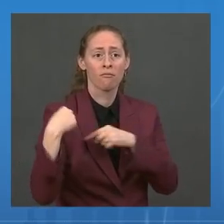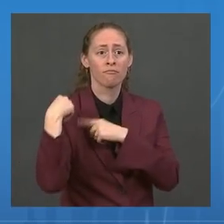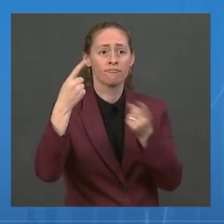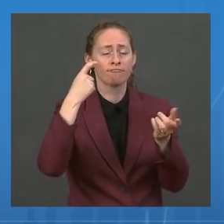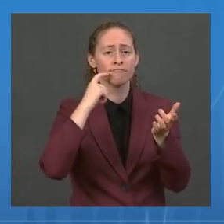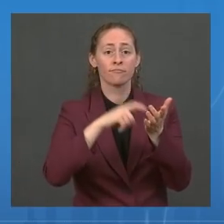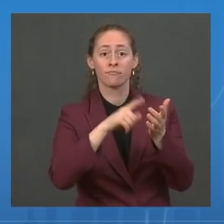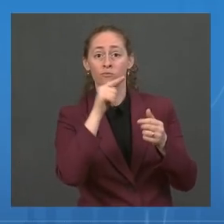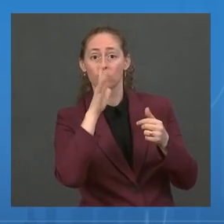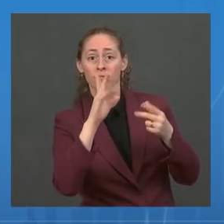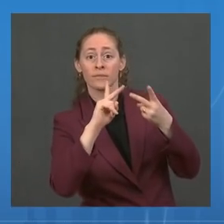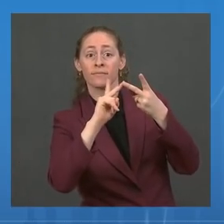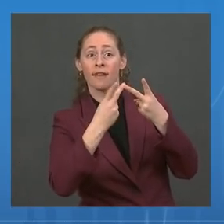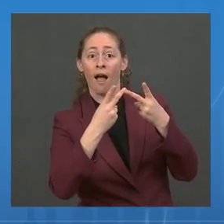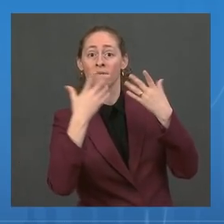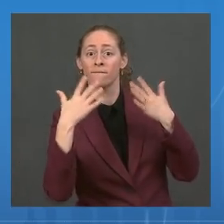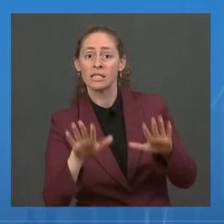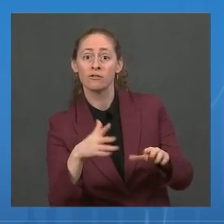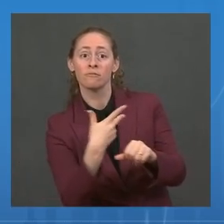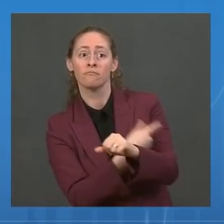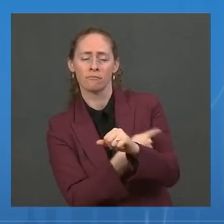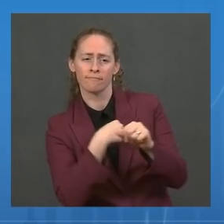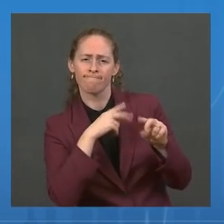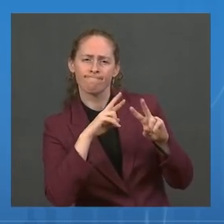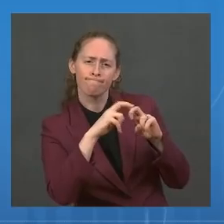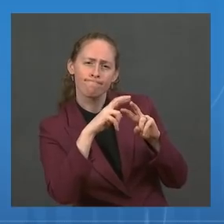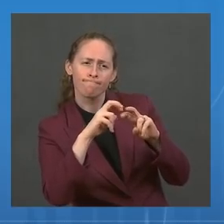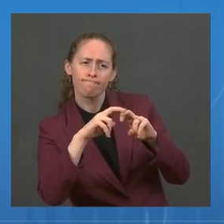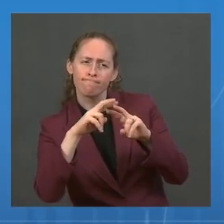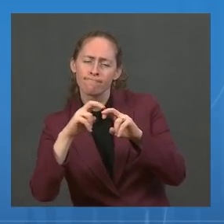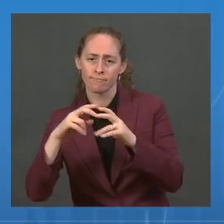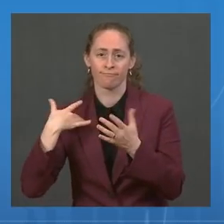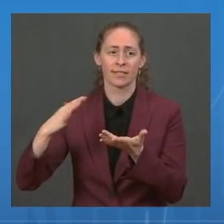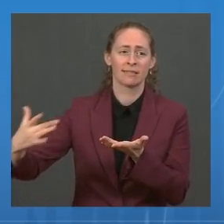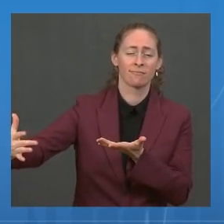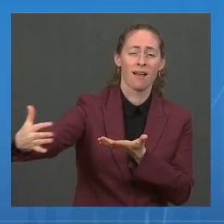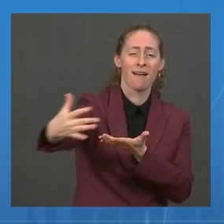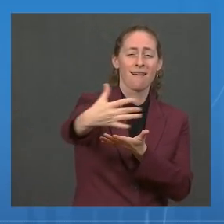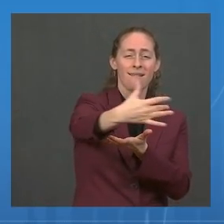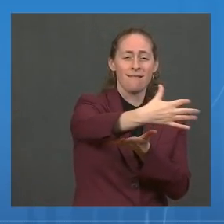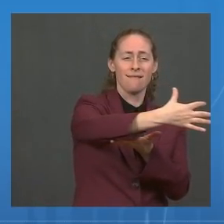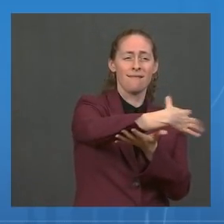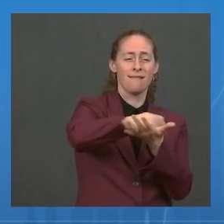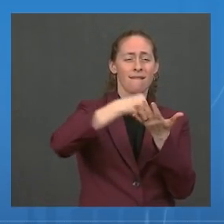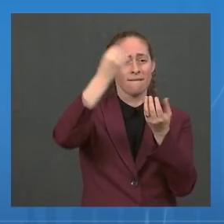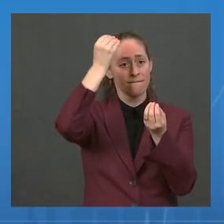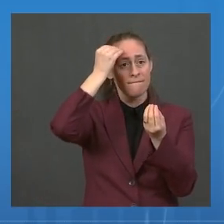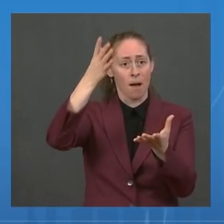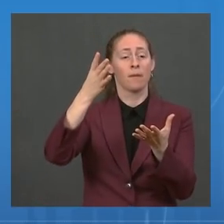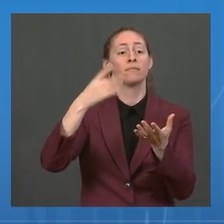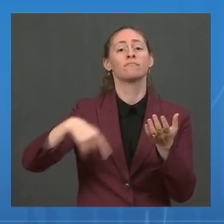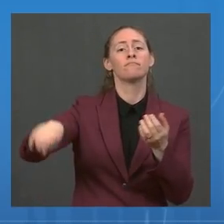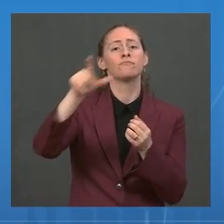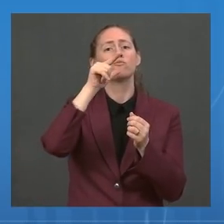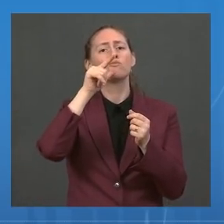When there are sufficient data from those clinical trials, the vaccine developers submit their data and a formal request to the FDA,